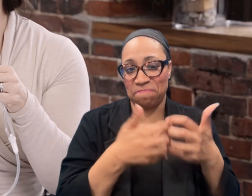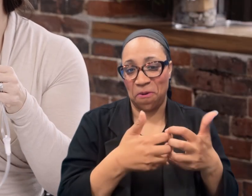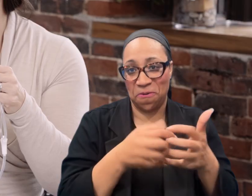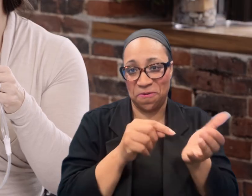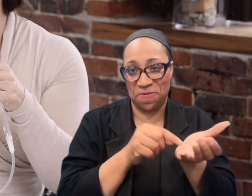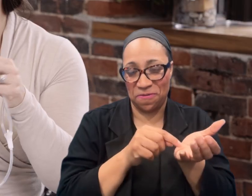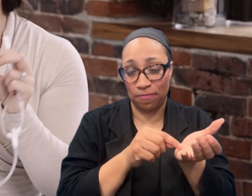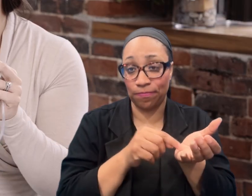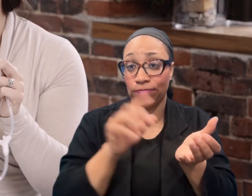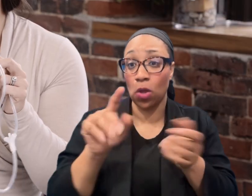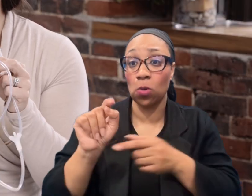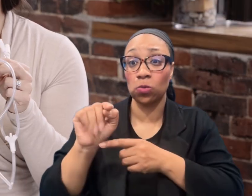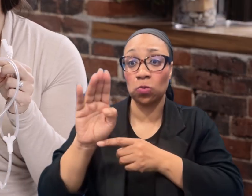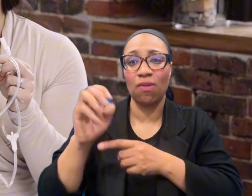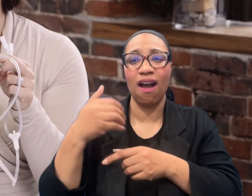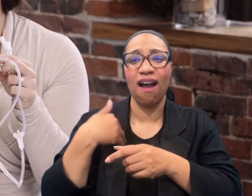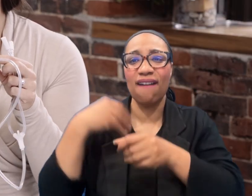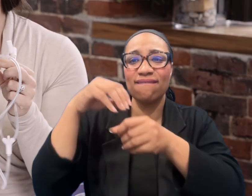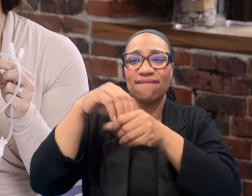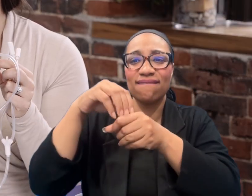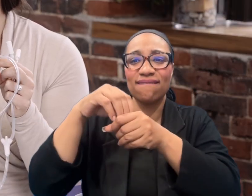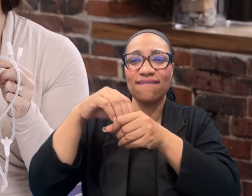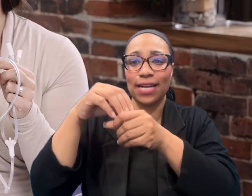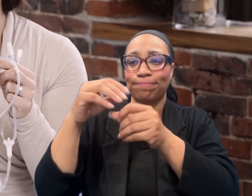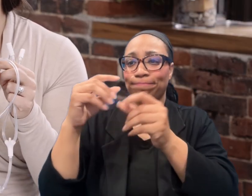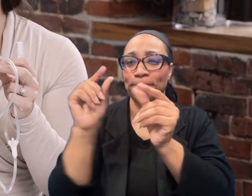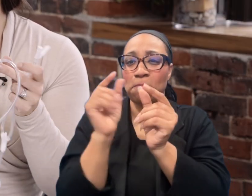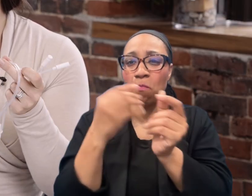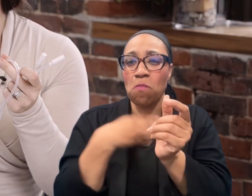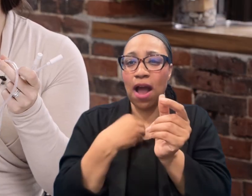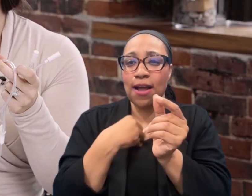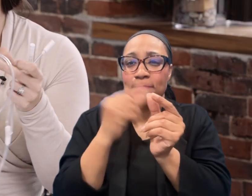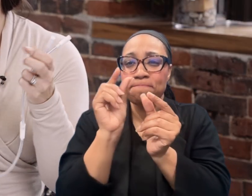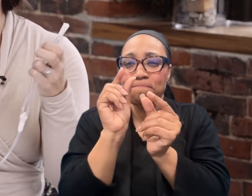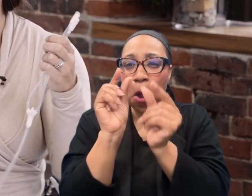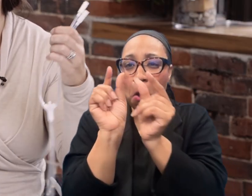that little white adapter and it's going to go all the way into the line to the pump motor itself.